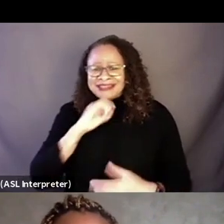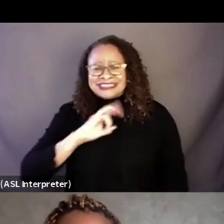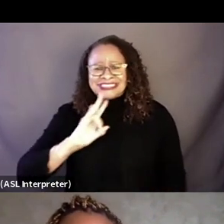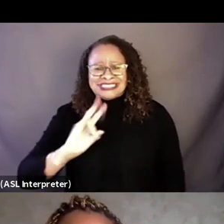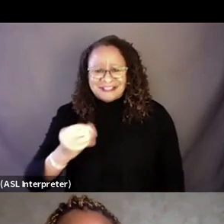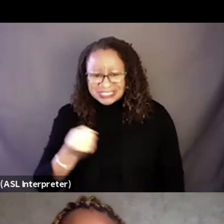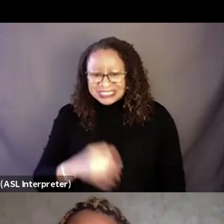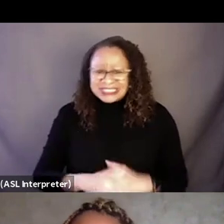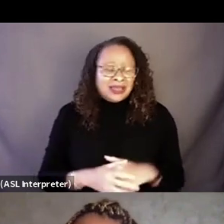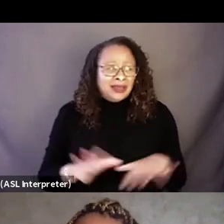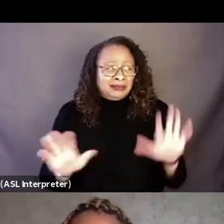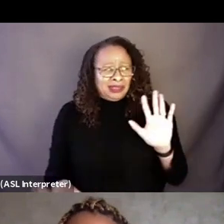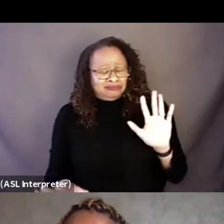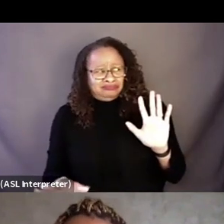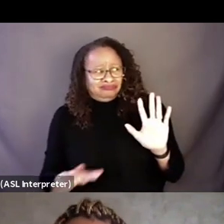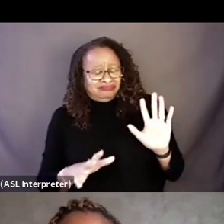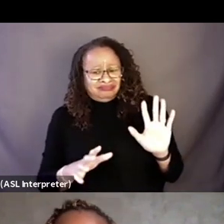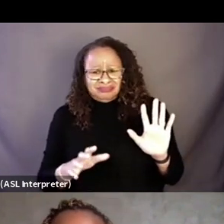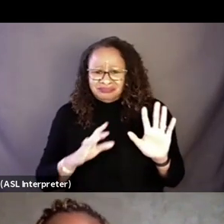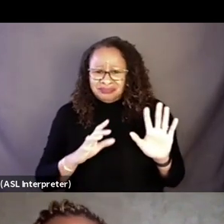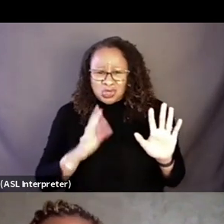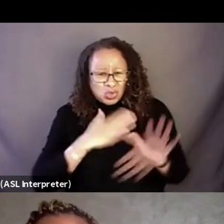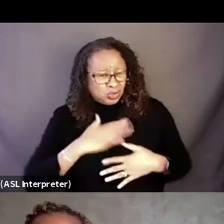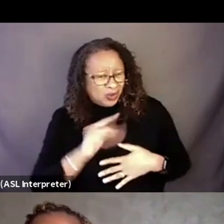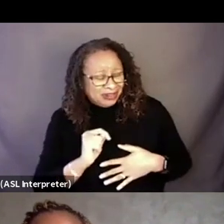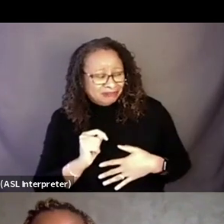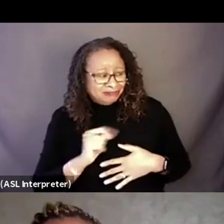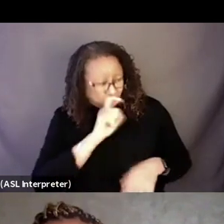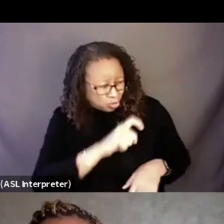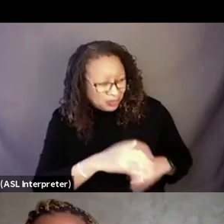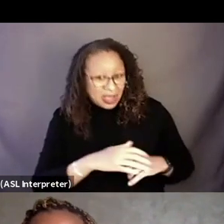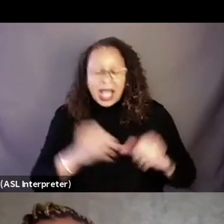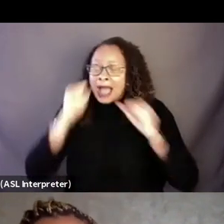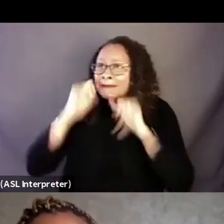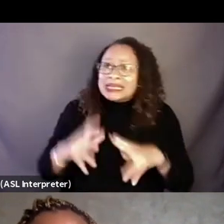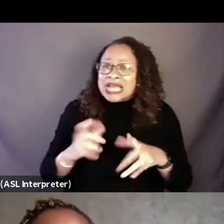"I've ever watched." And we're like, are you sure? And they're like, " Yes, its amazing. " Like I get Njeri I get Boniface"